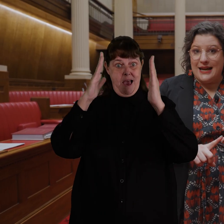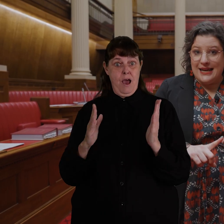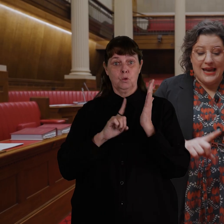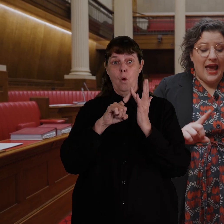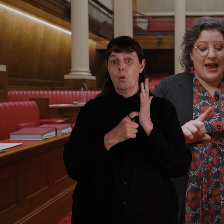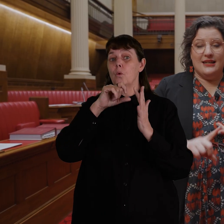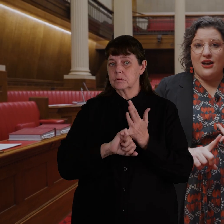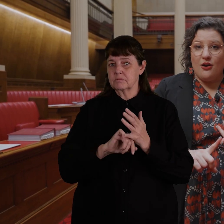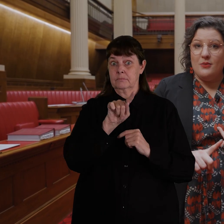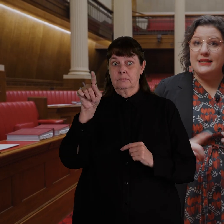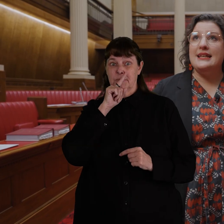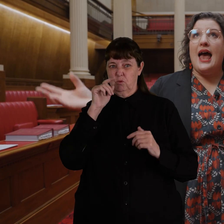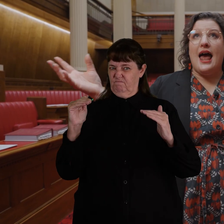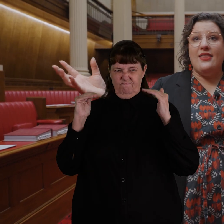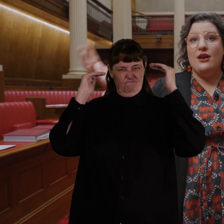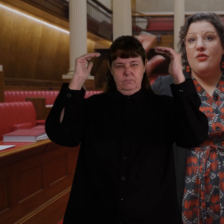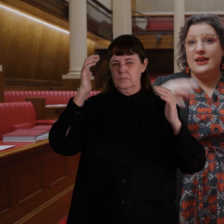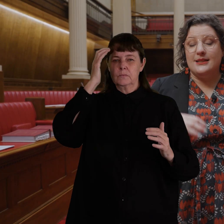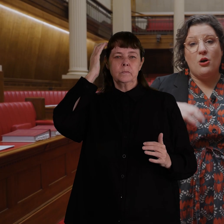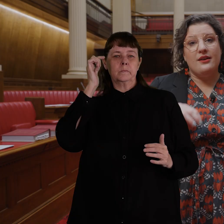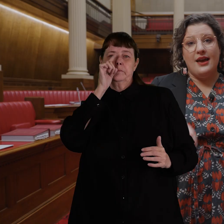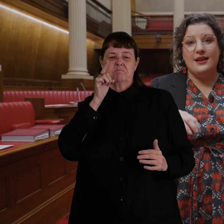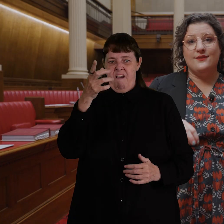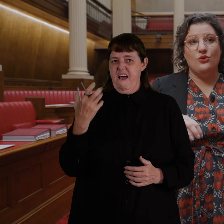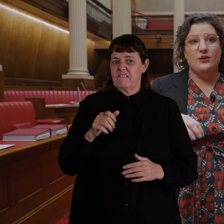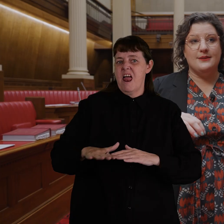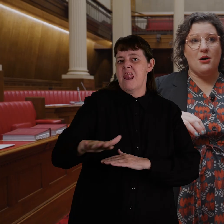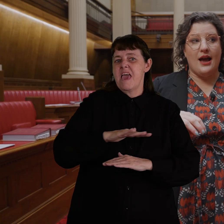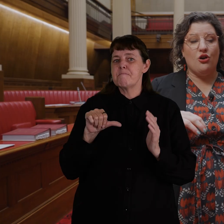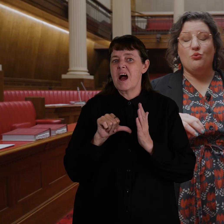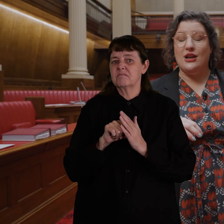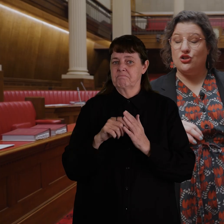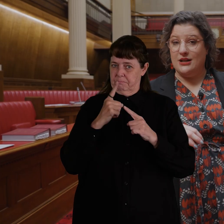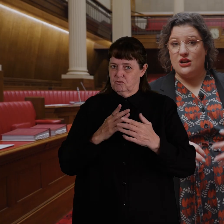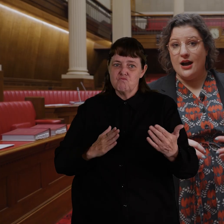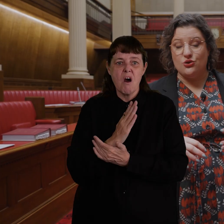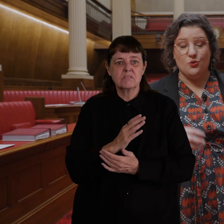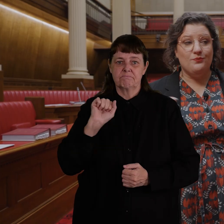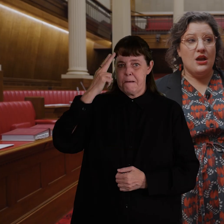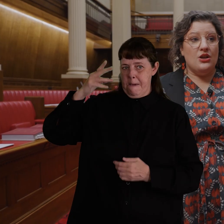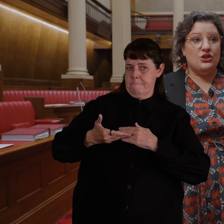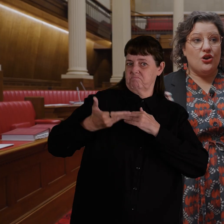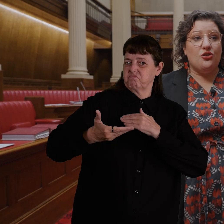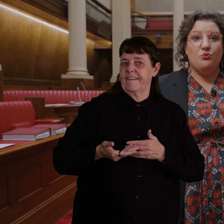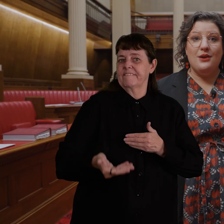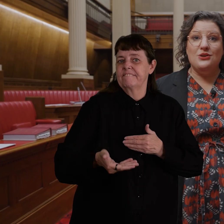money and entitlements, and they got their spot in the House of Lords by hereditary title. The red